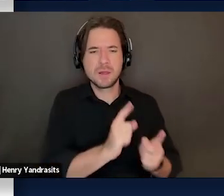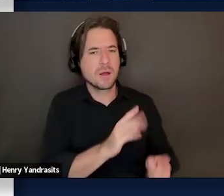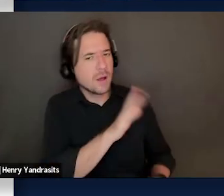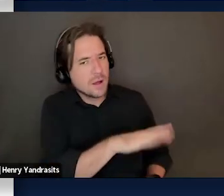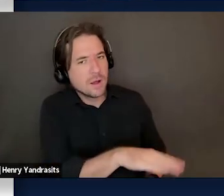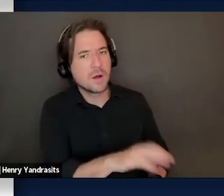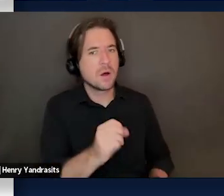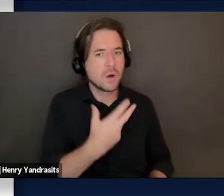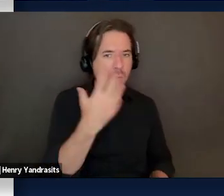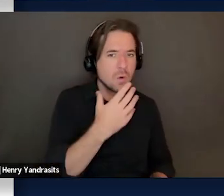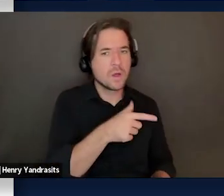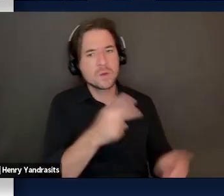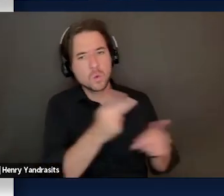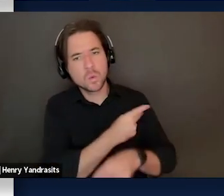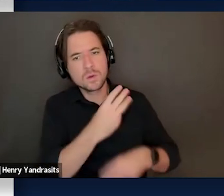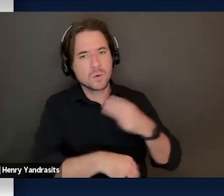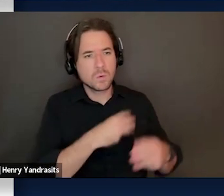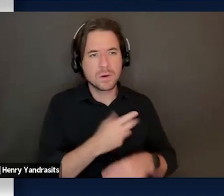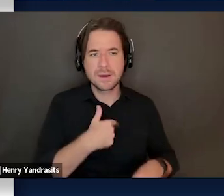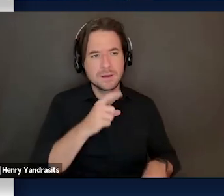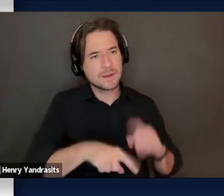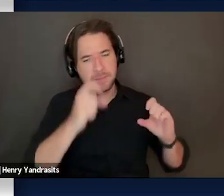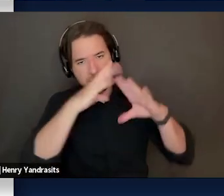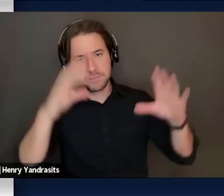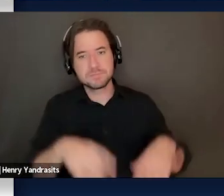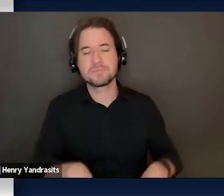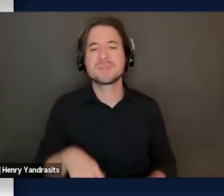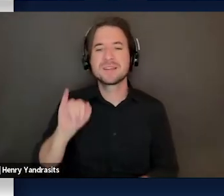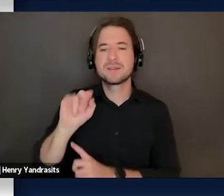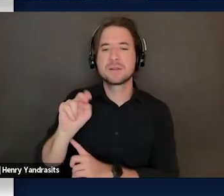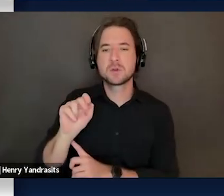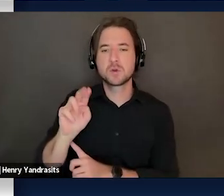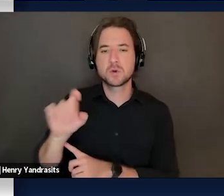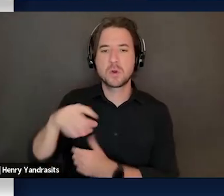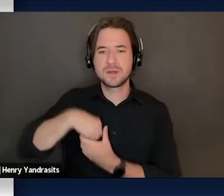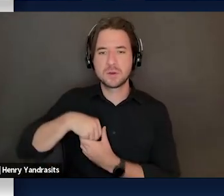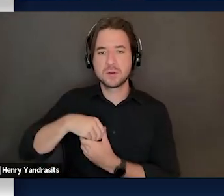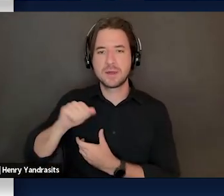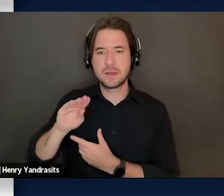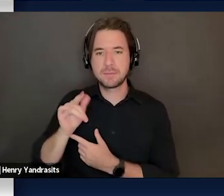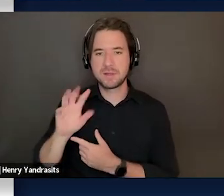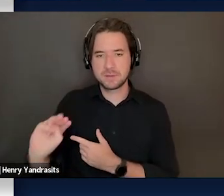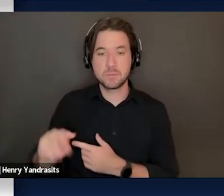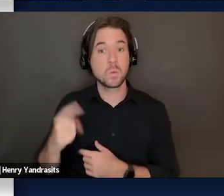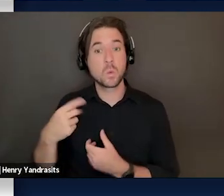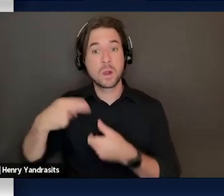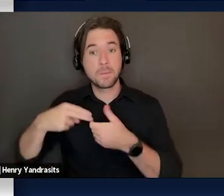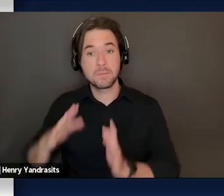Oh my goodness, this is the worst thing in the world. Um, and then we have our internal ableism. So this is a participant who was talking about how.